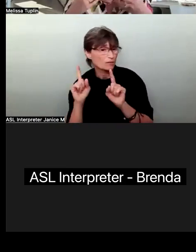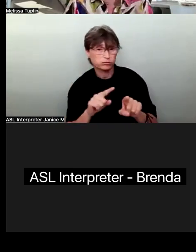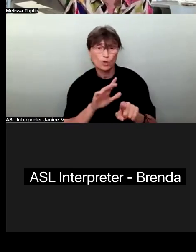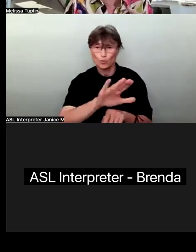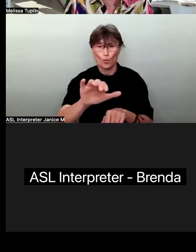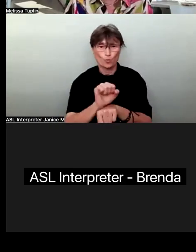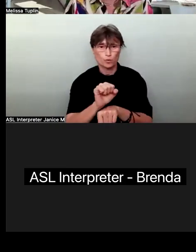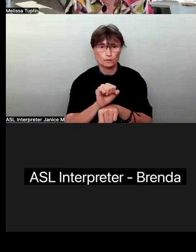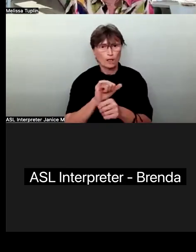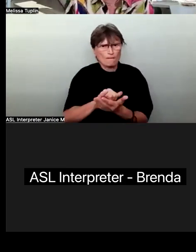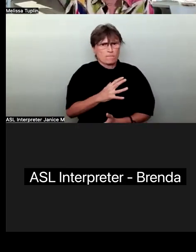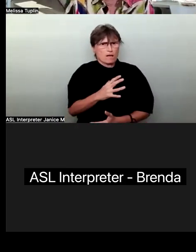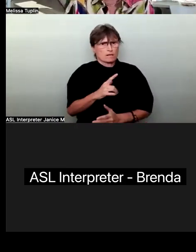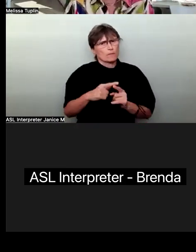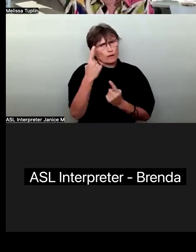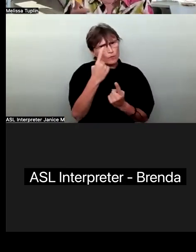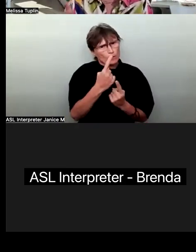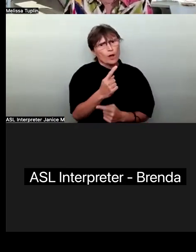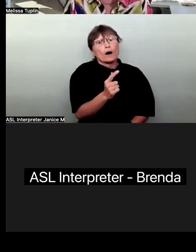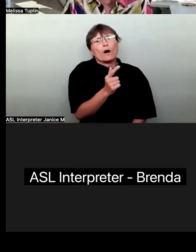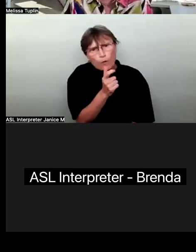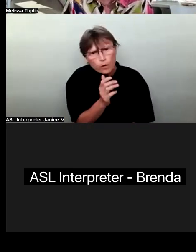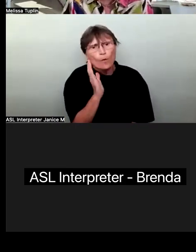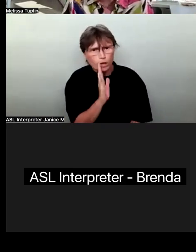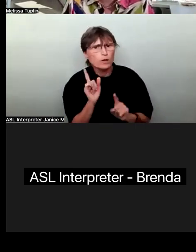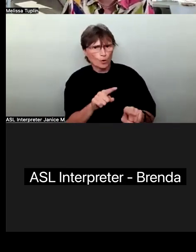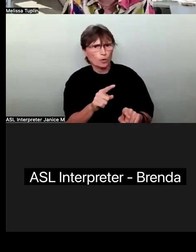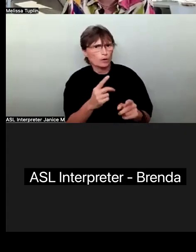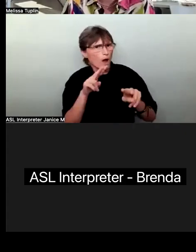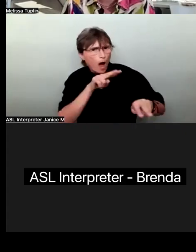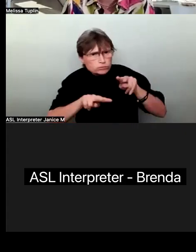What are the qualities and the characteristics of the communities who are participating in